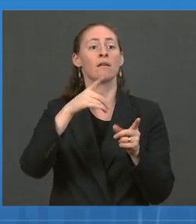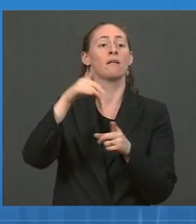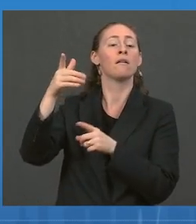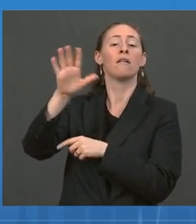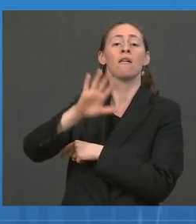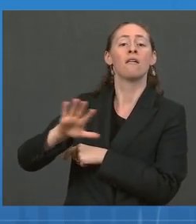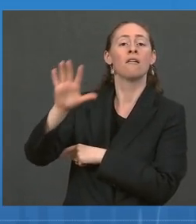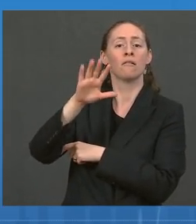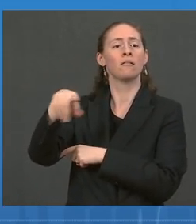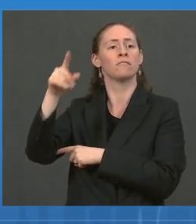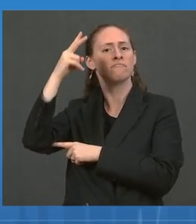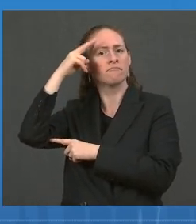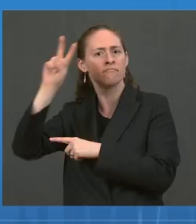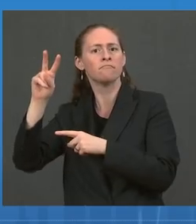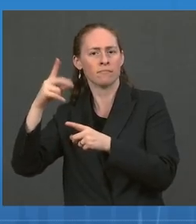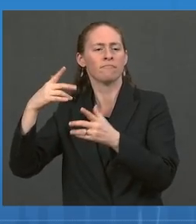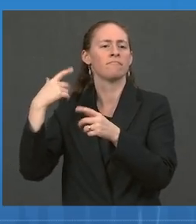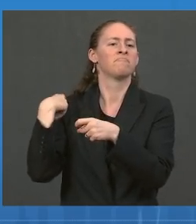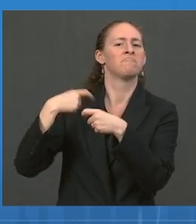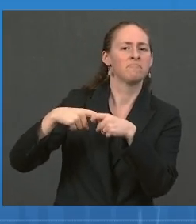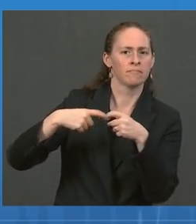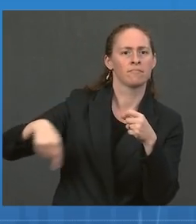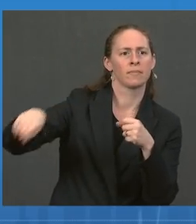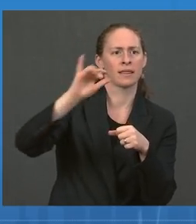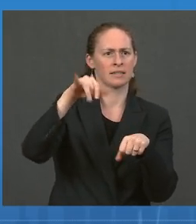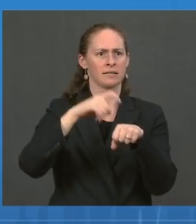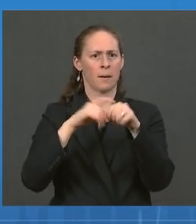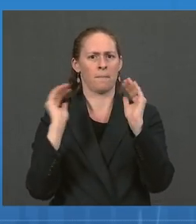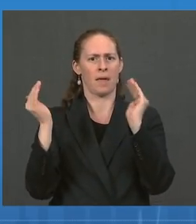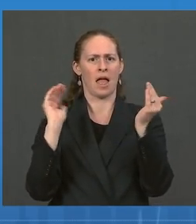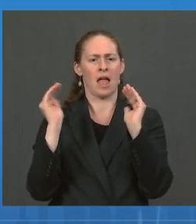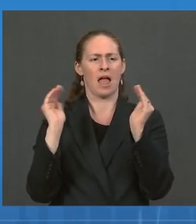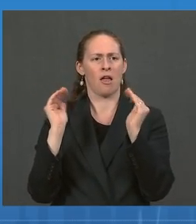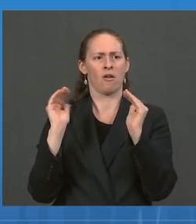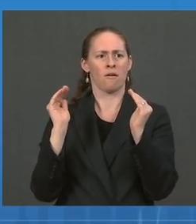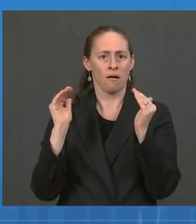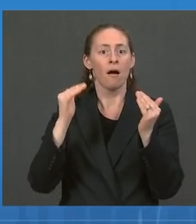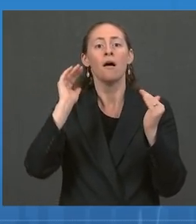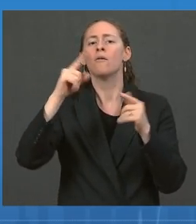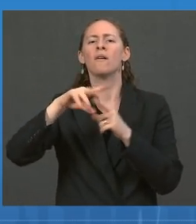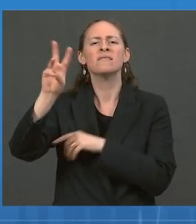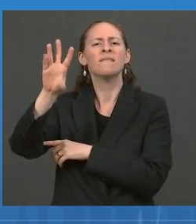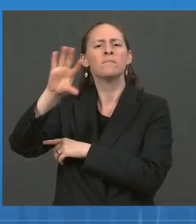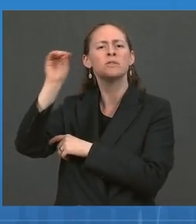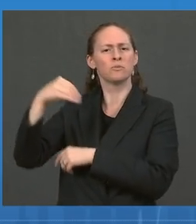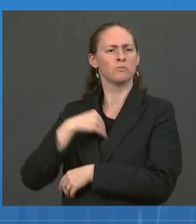And that was compared to 65 percent of white adults who were vaccinated by that point --